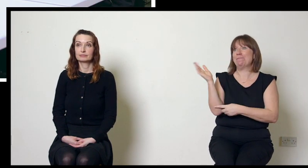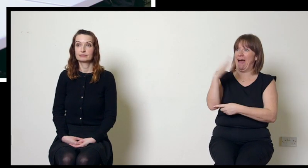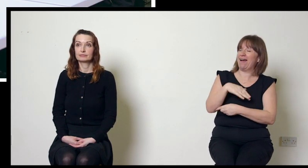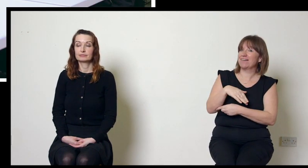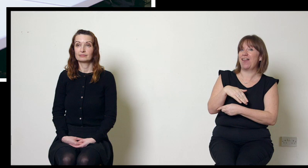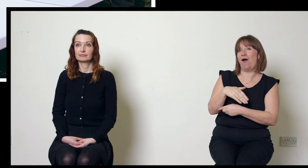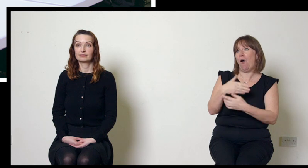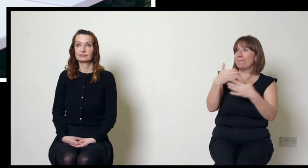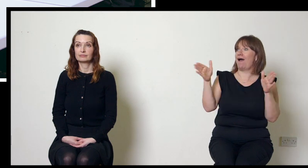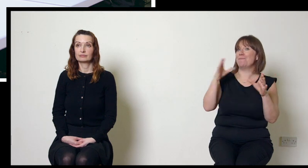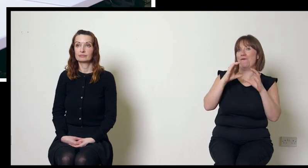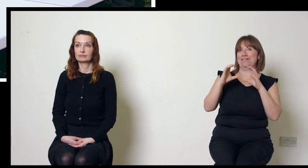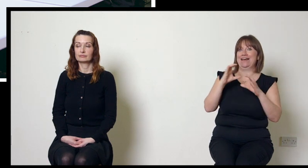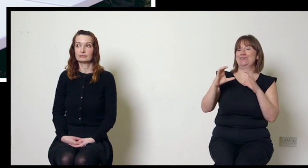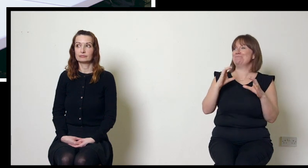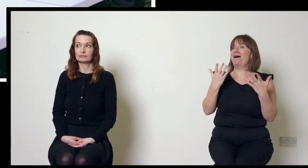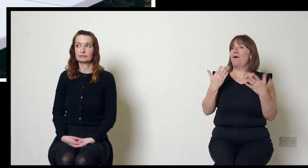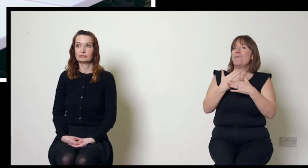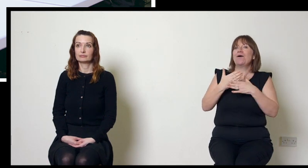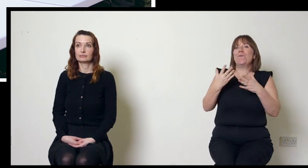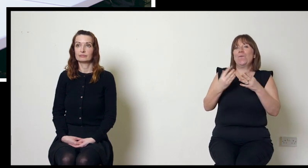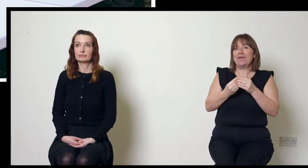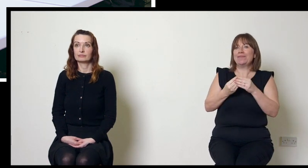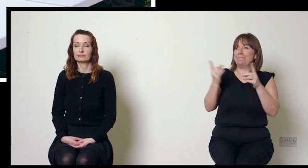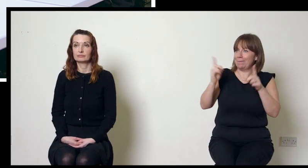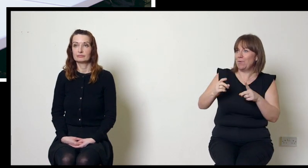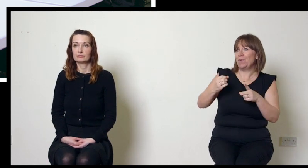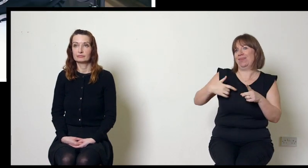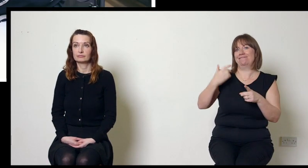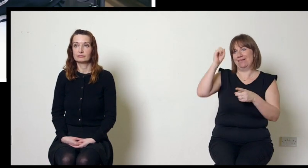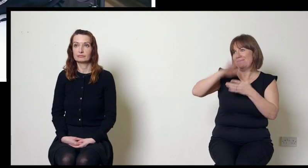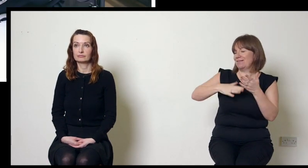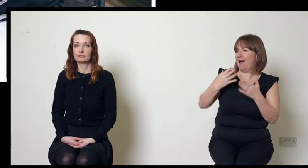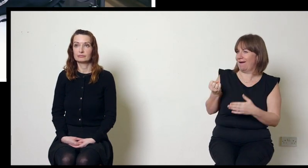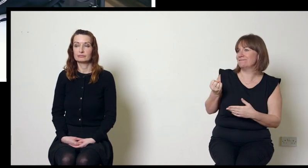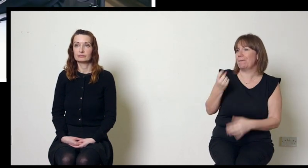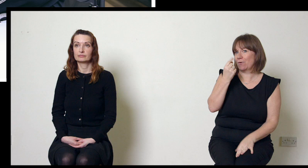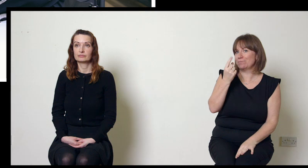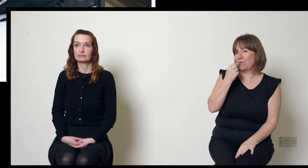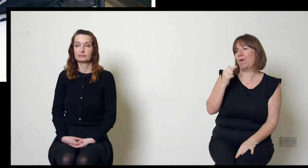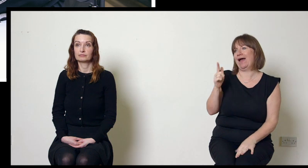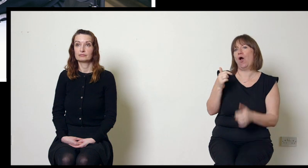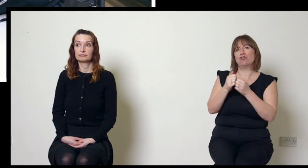But it's just it's working with people who have that lived experience and were ever, ever, ever possible honouring that financially as well.